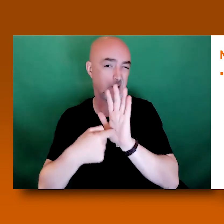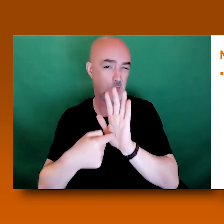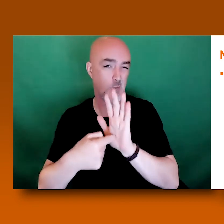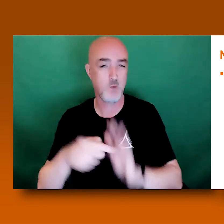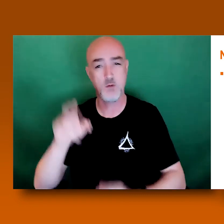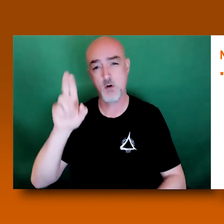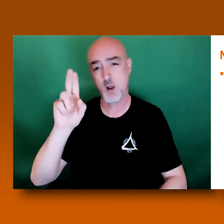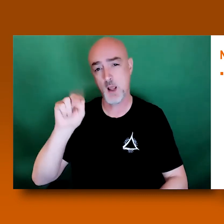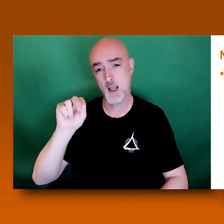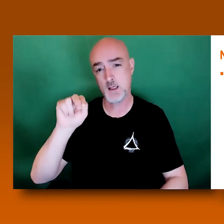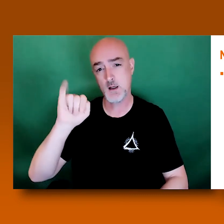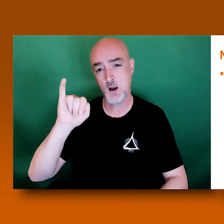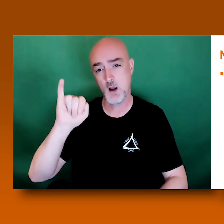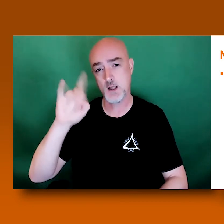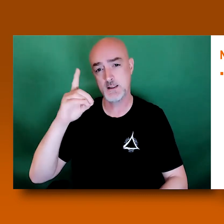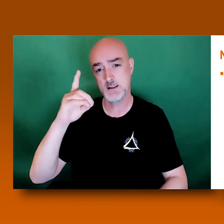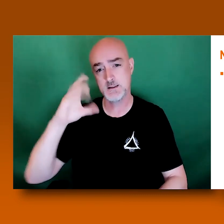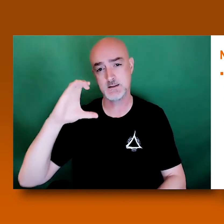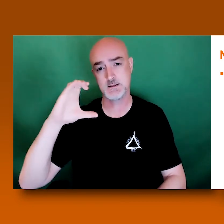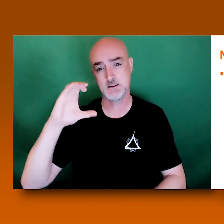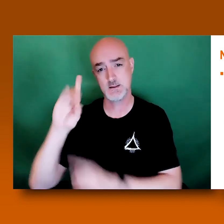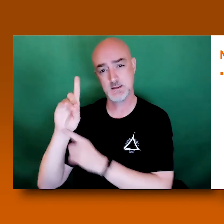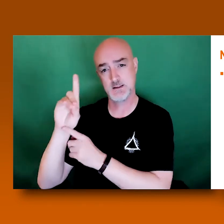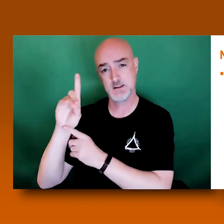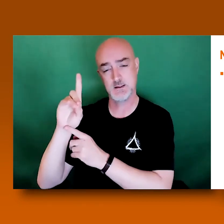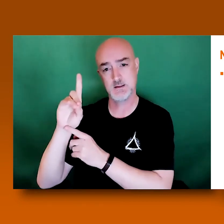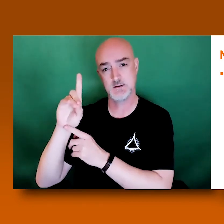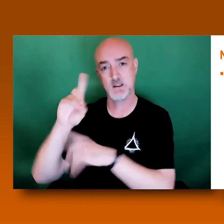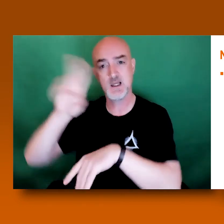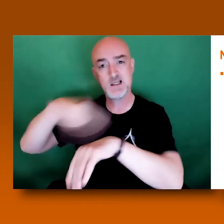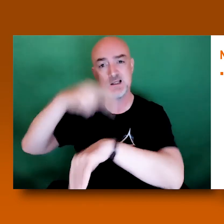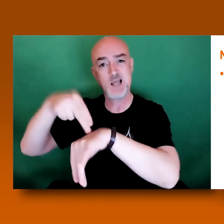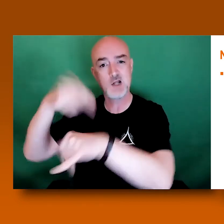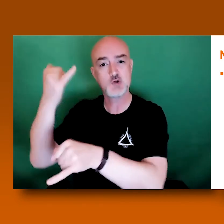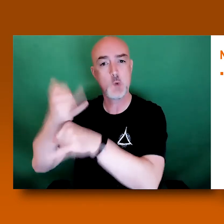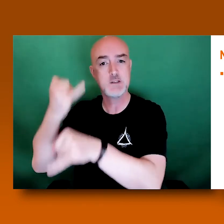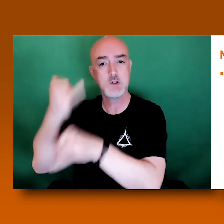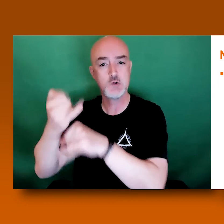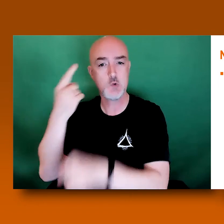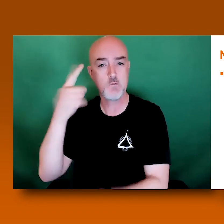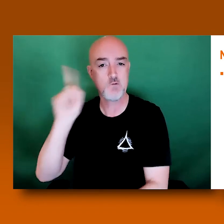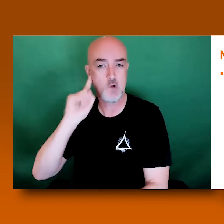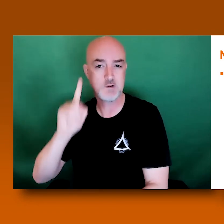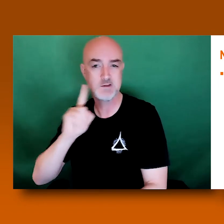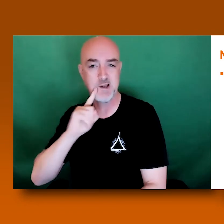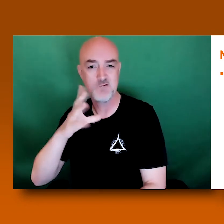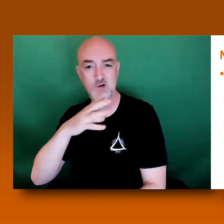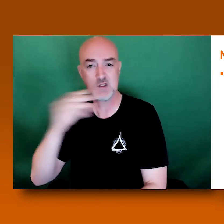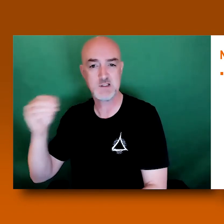So, when we think about NIDCD, the National Institution for the Deaf